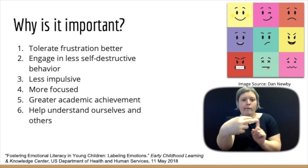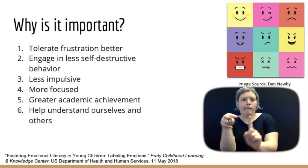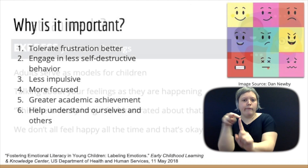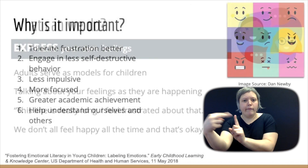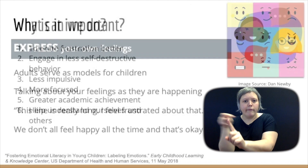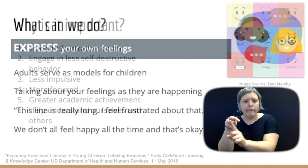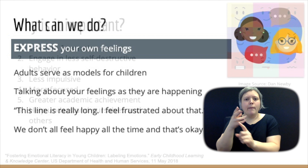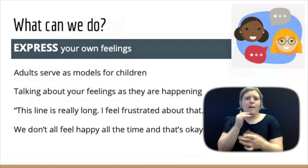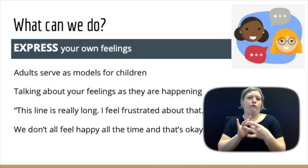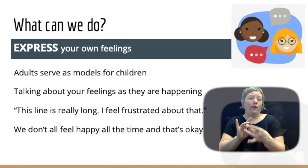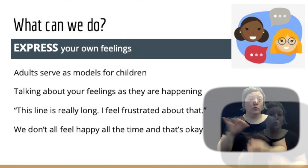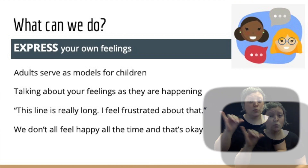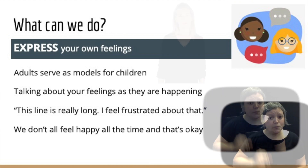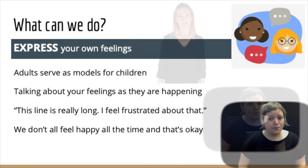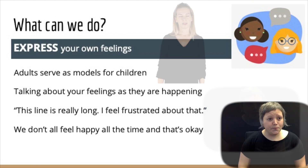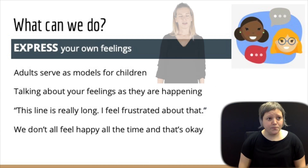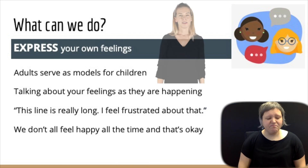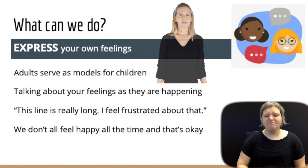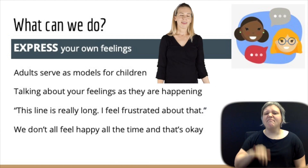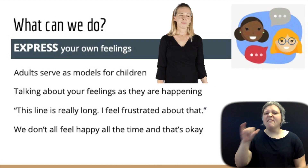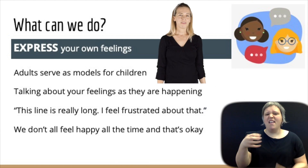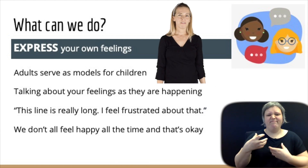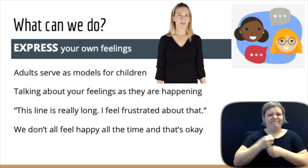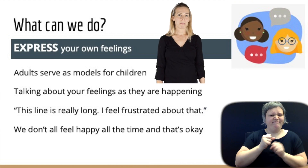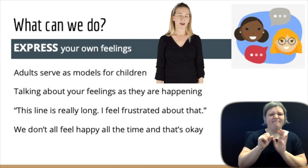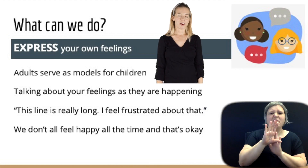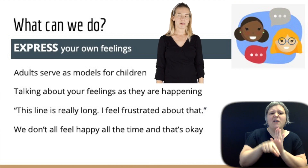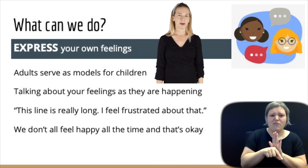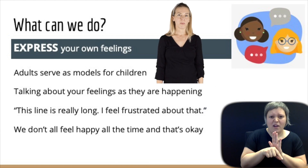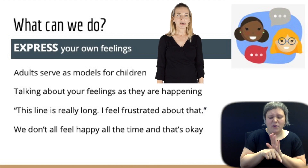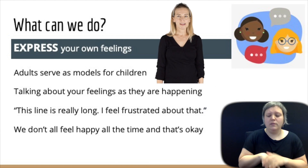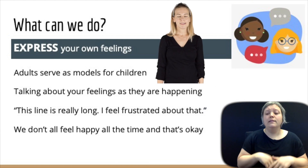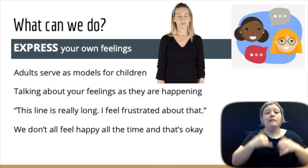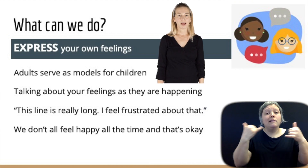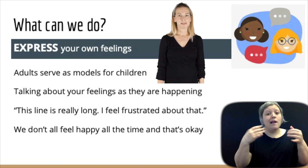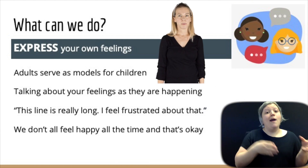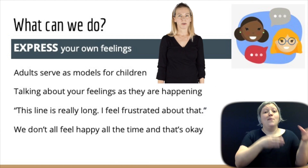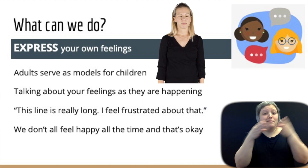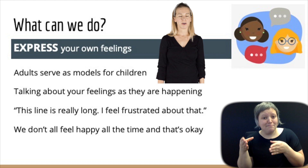So now that we've covered the background about what it is and why it's important, we're going